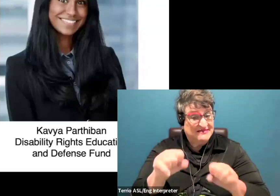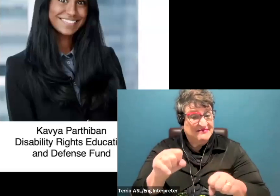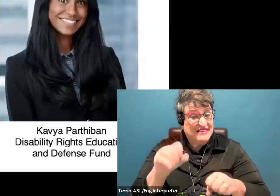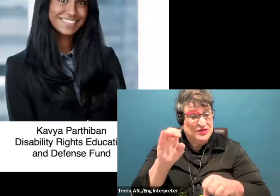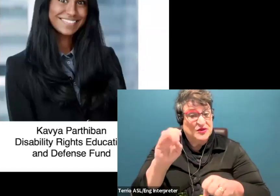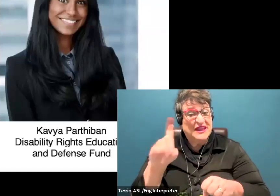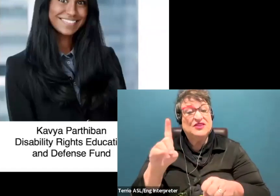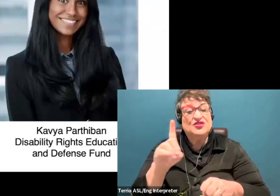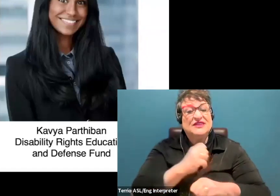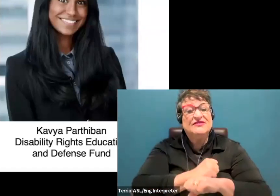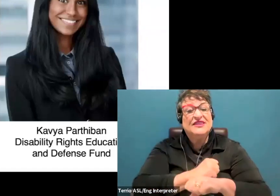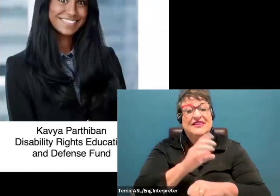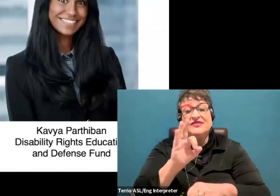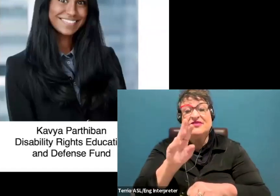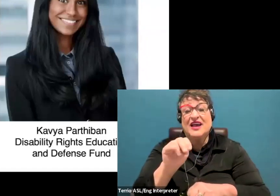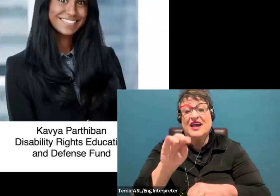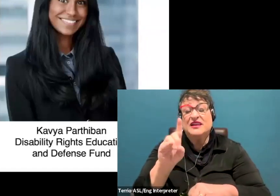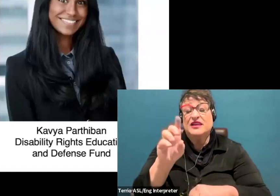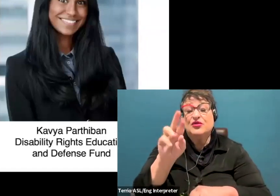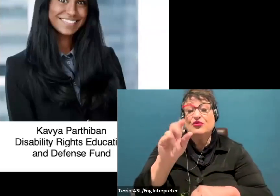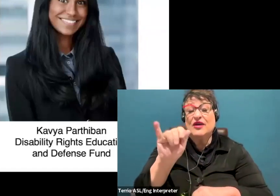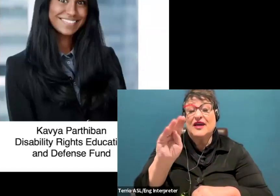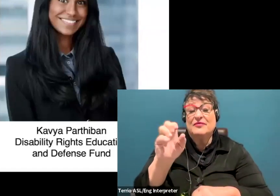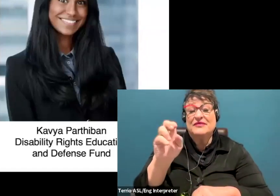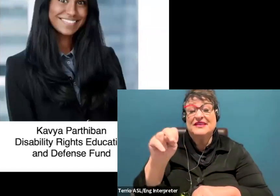the National Research Center for Parents with Disabilities,